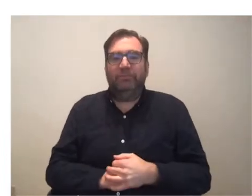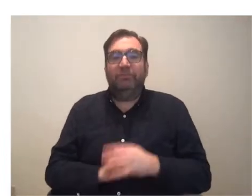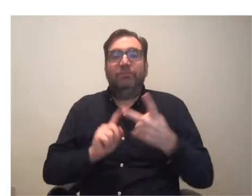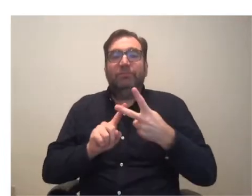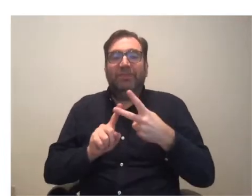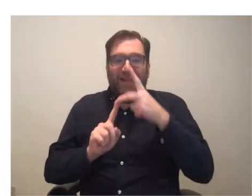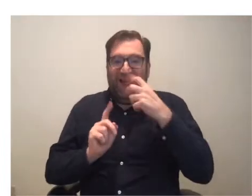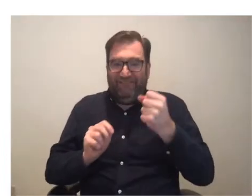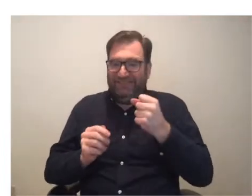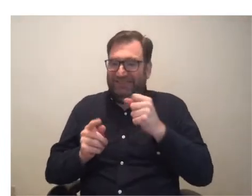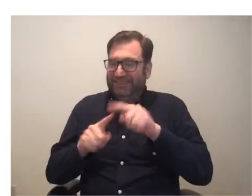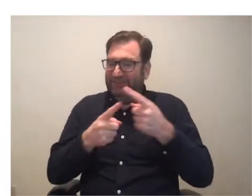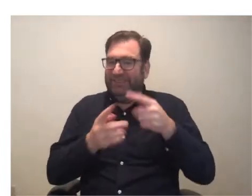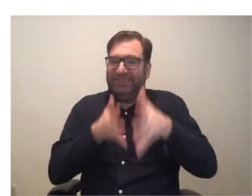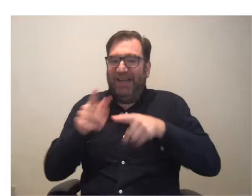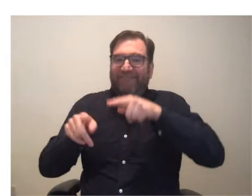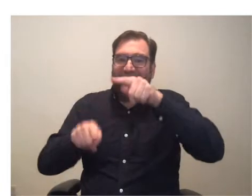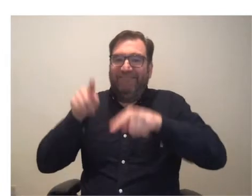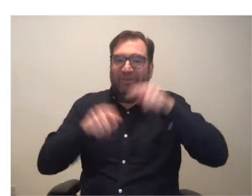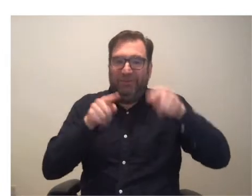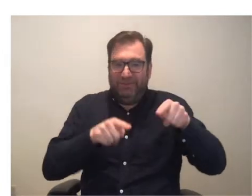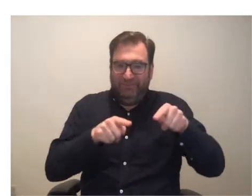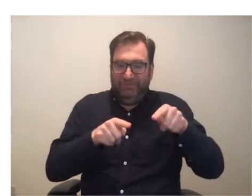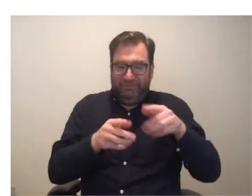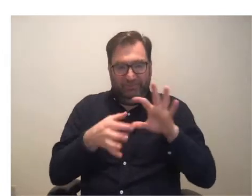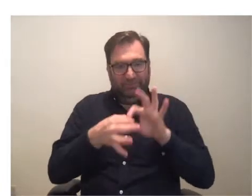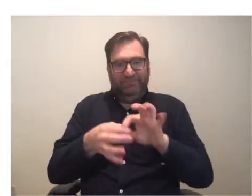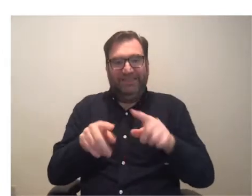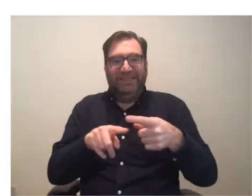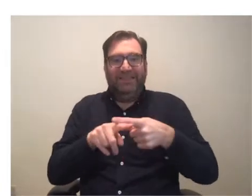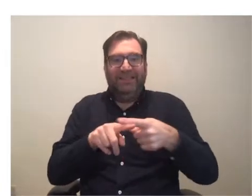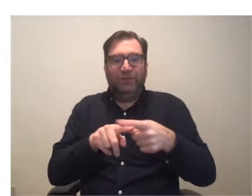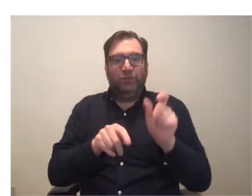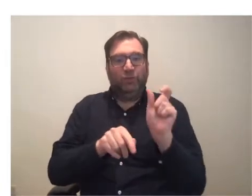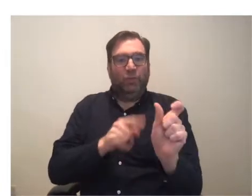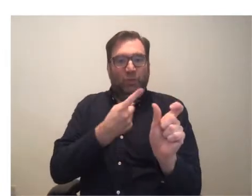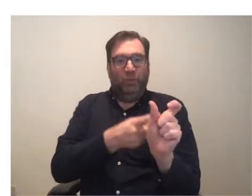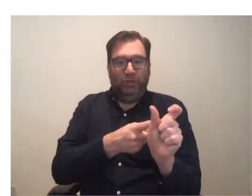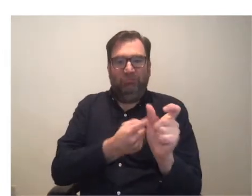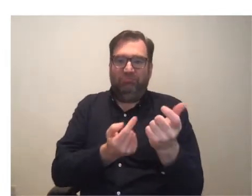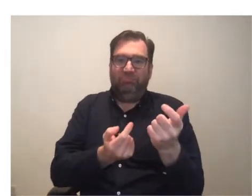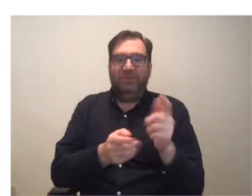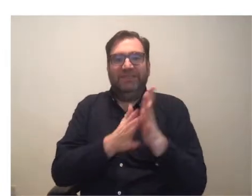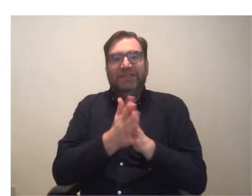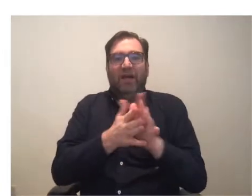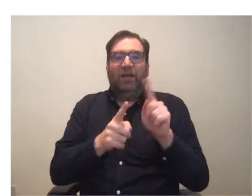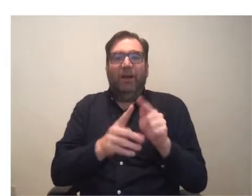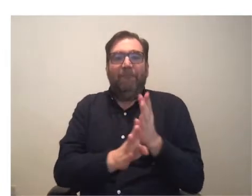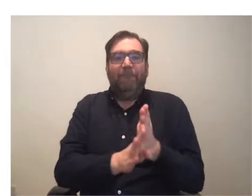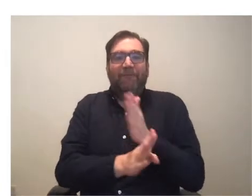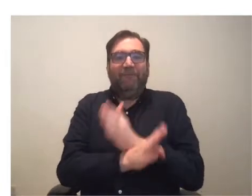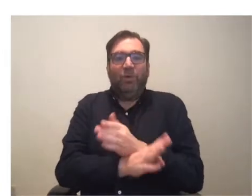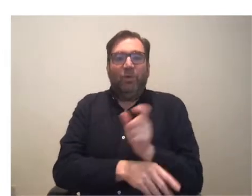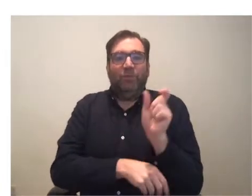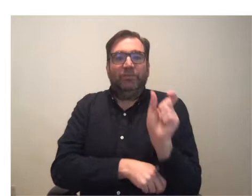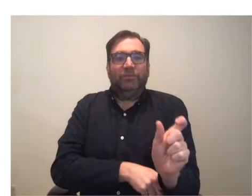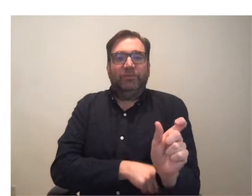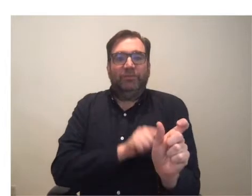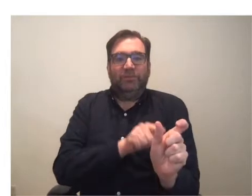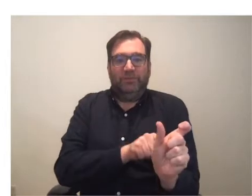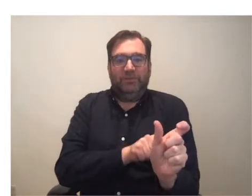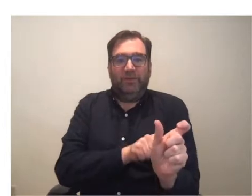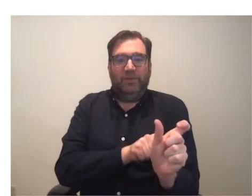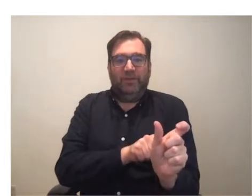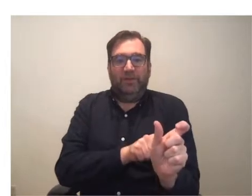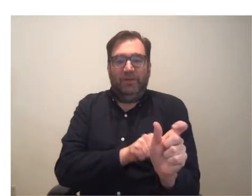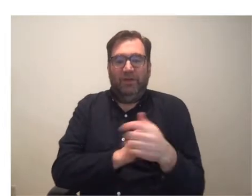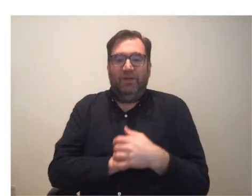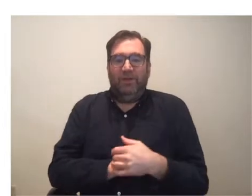Secondly, there can be multiple sign variants corresponding to a single English concept, in this case the sign “before”.